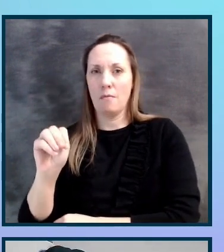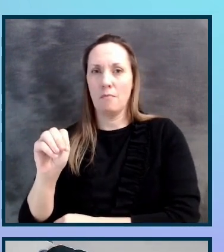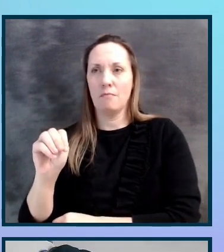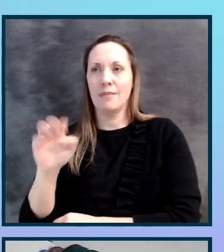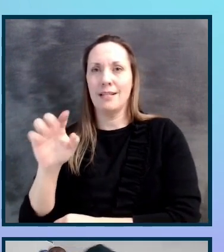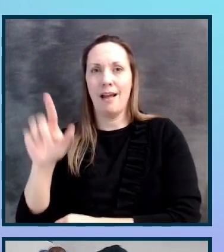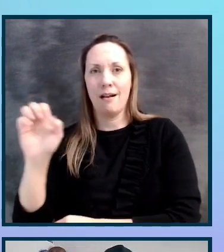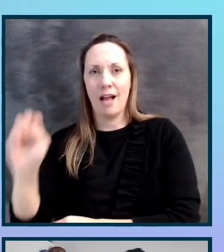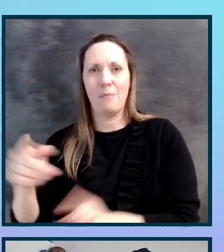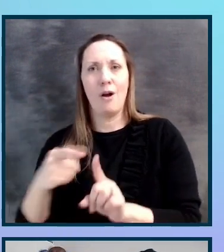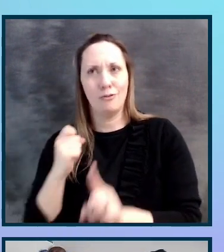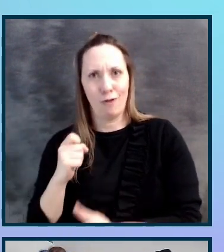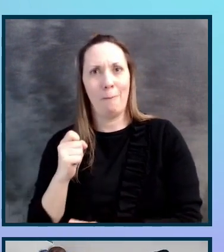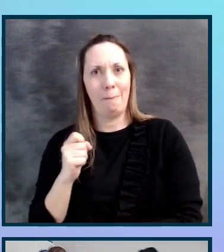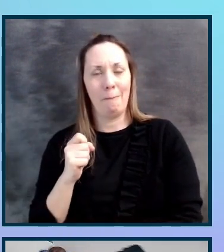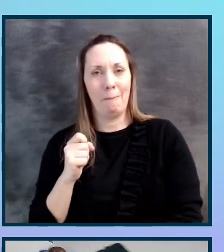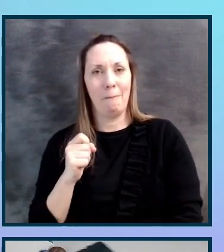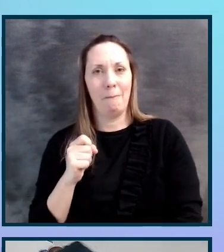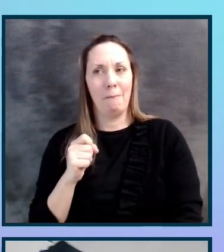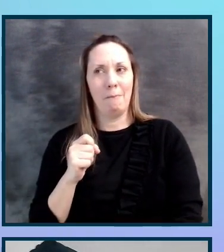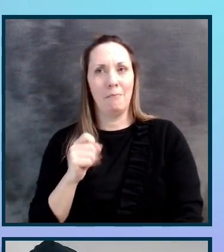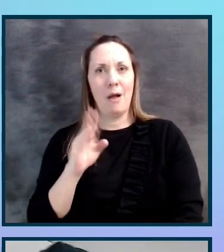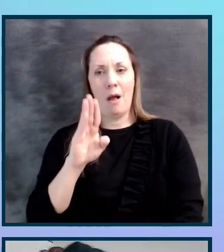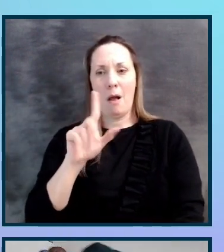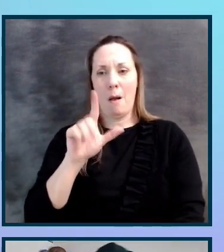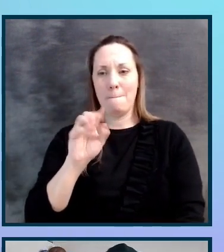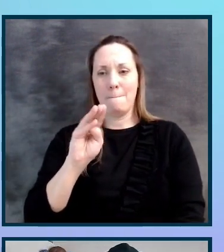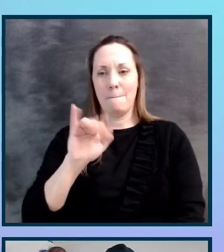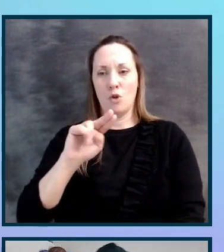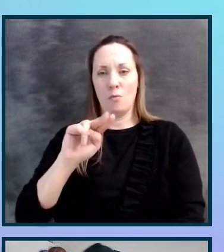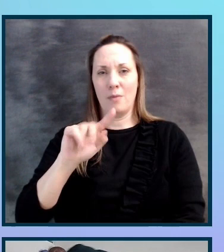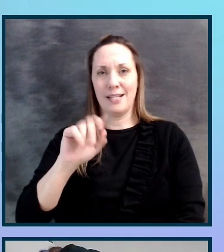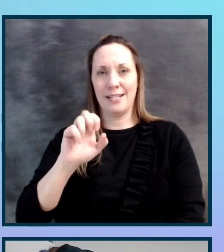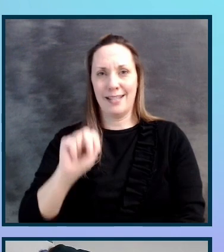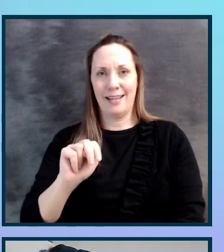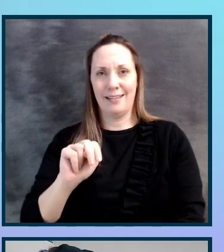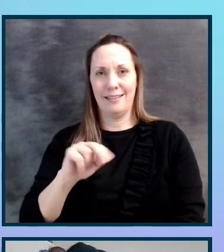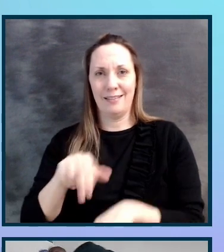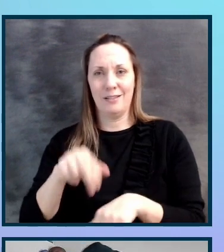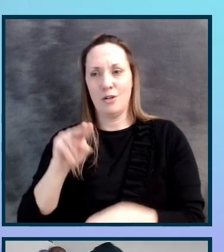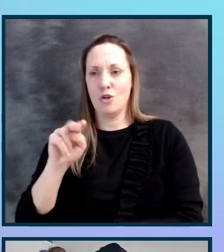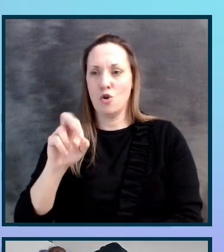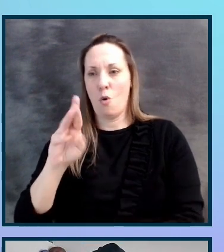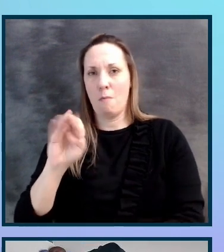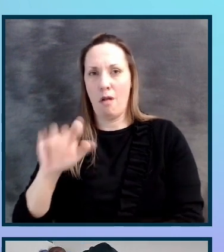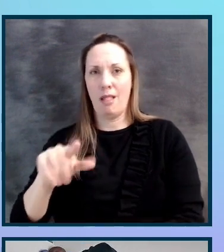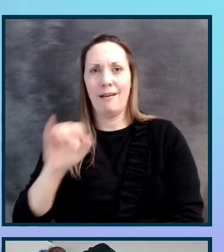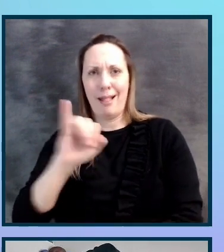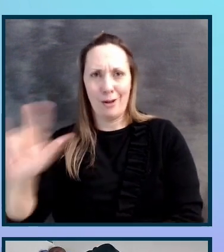that's where State Farm is at, Bloomington-Normal. And I was a web developer. Within my first six months, I was given a project.